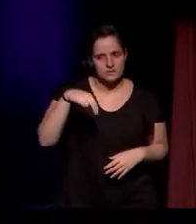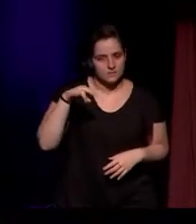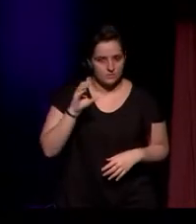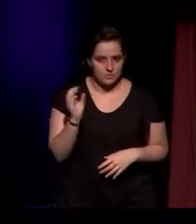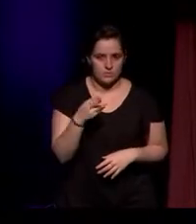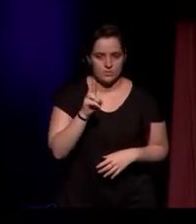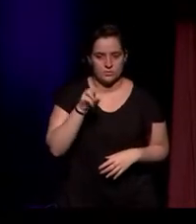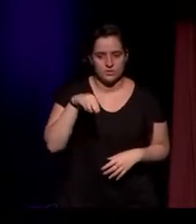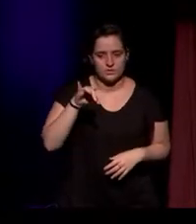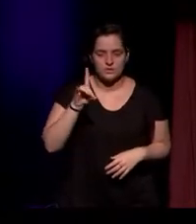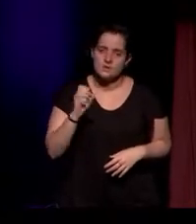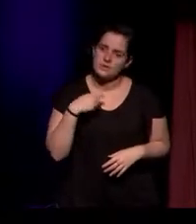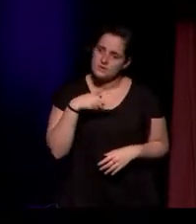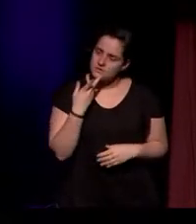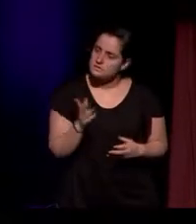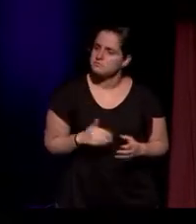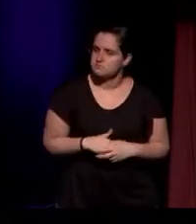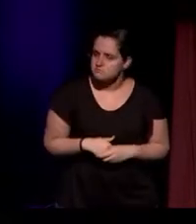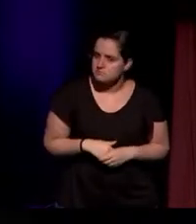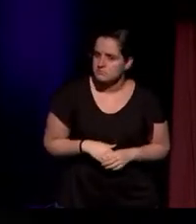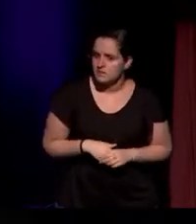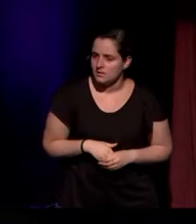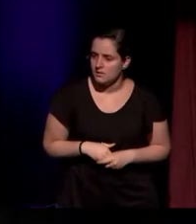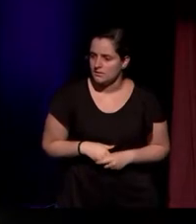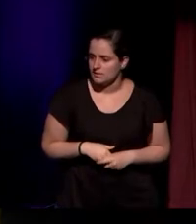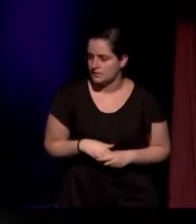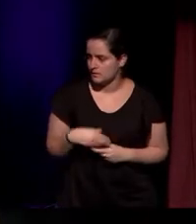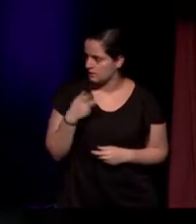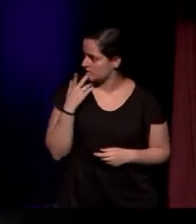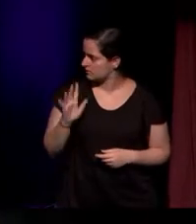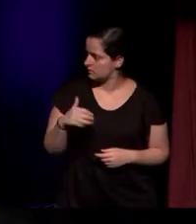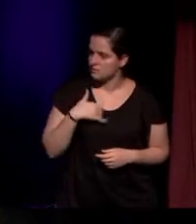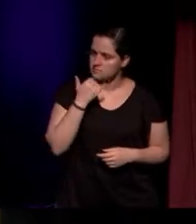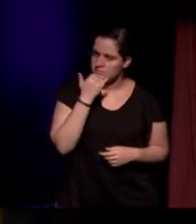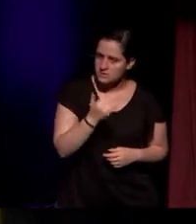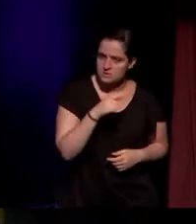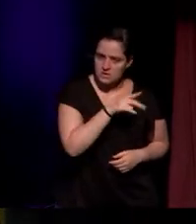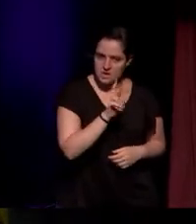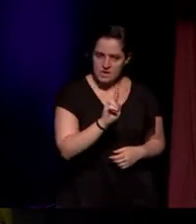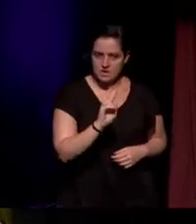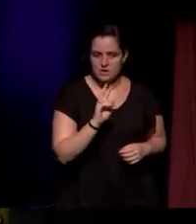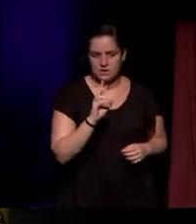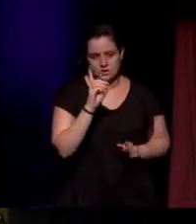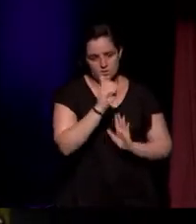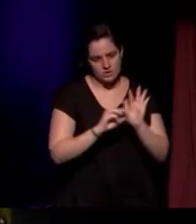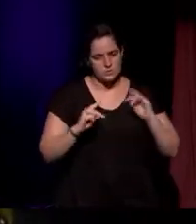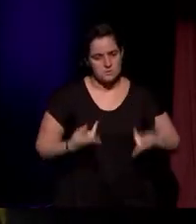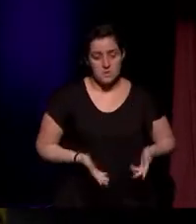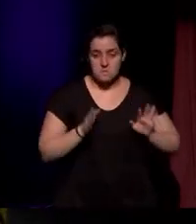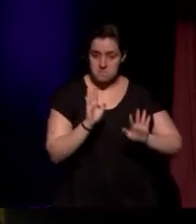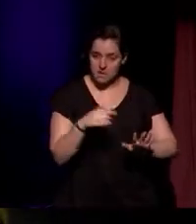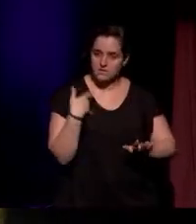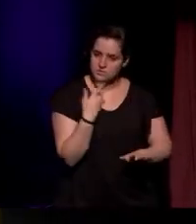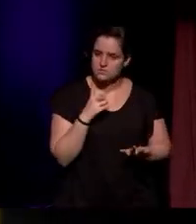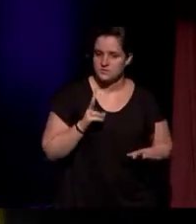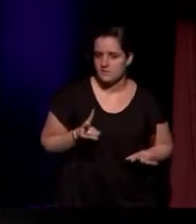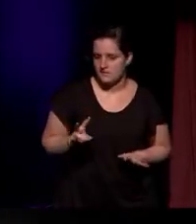forgive me the institutions of human rights, But we will send, we will send